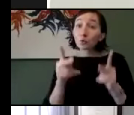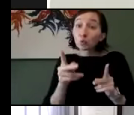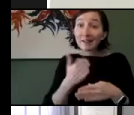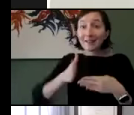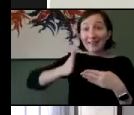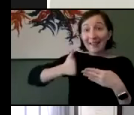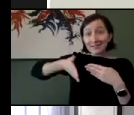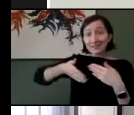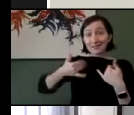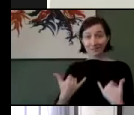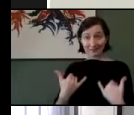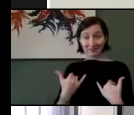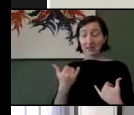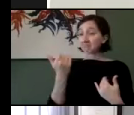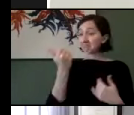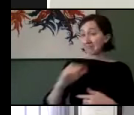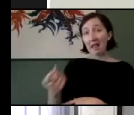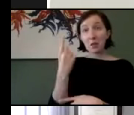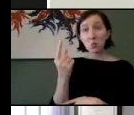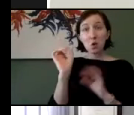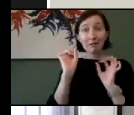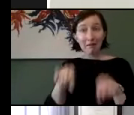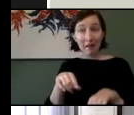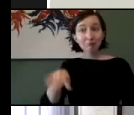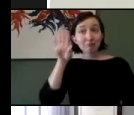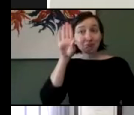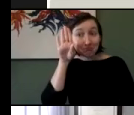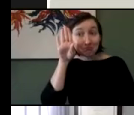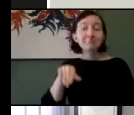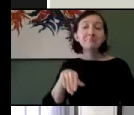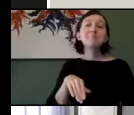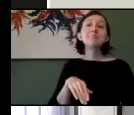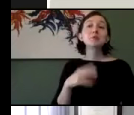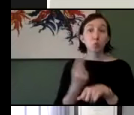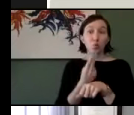for anyone to raise their hand, use that feature for Q&A portion